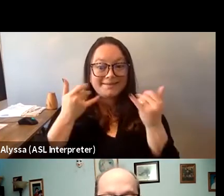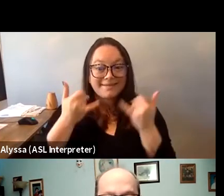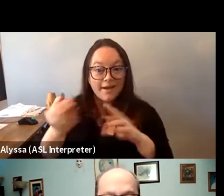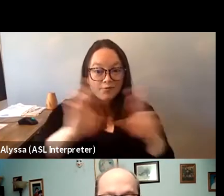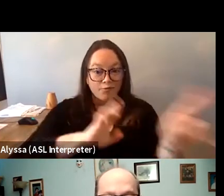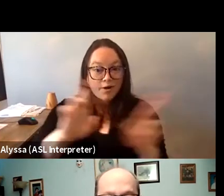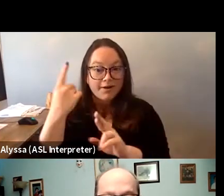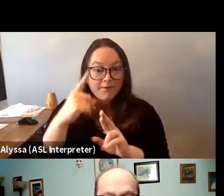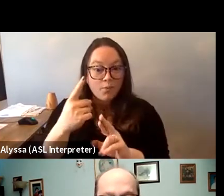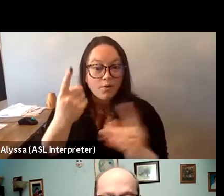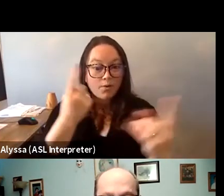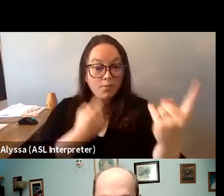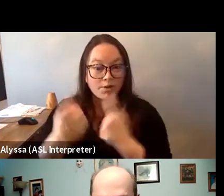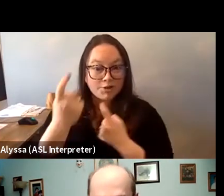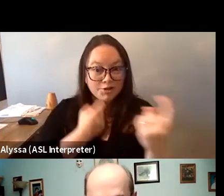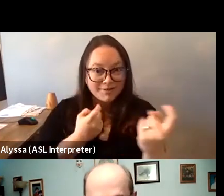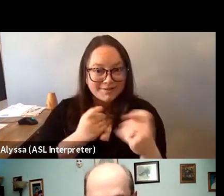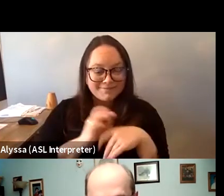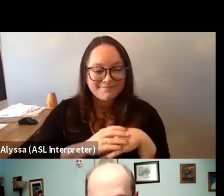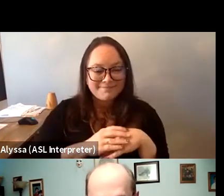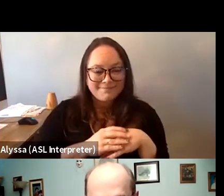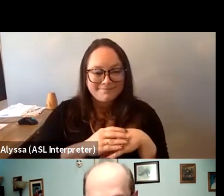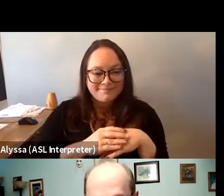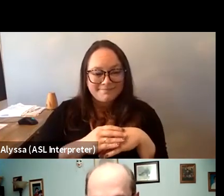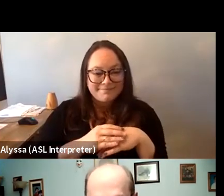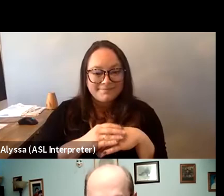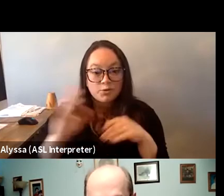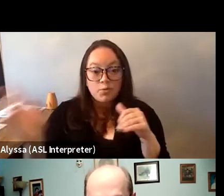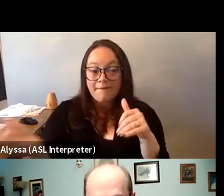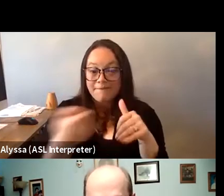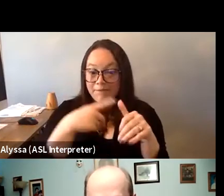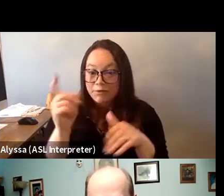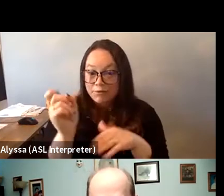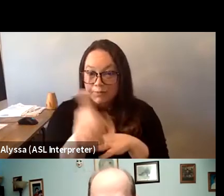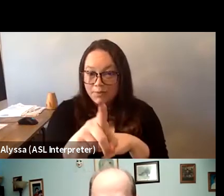go, everybody. So our first question is, How old is your